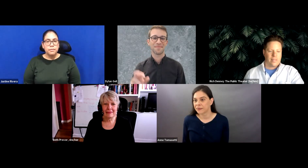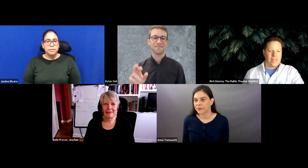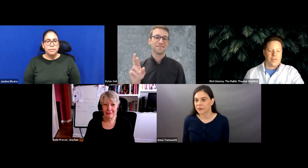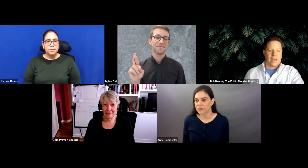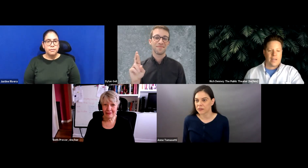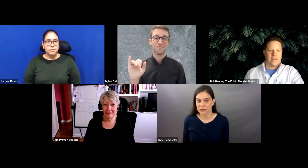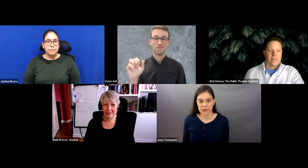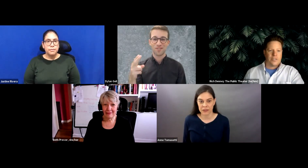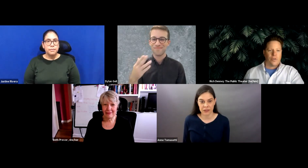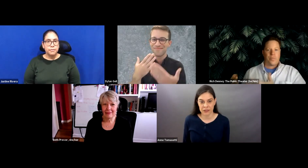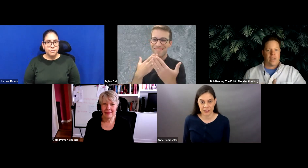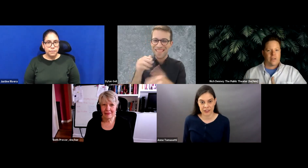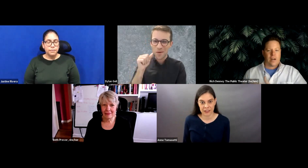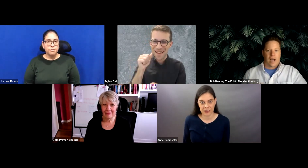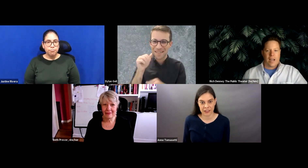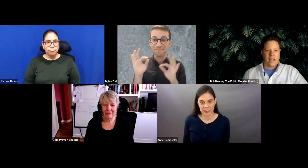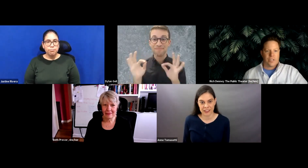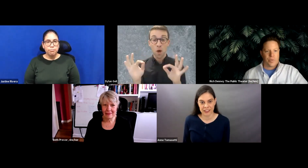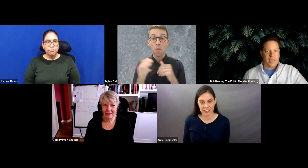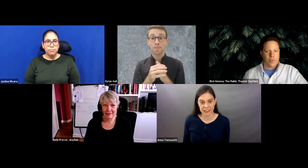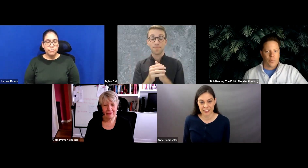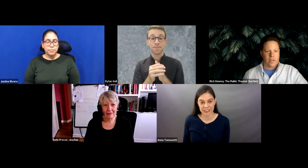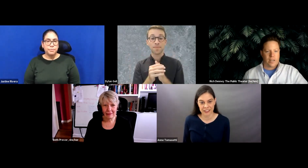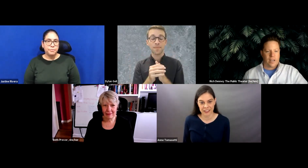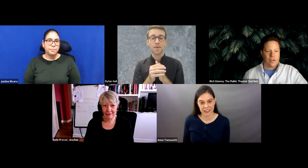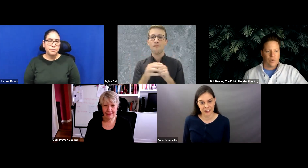Thank you. And so from here, I just want to take a moment, we